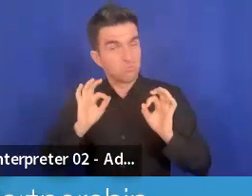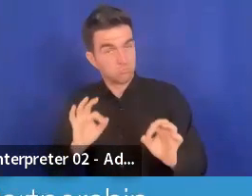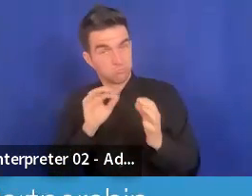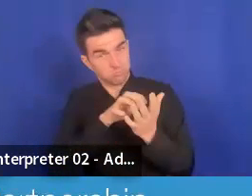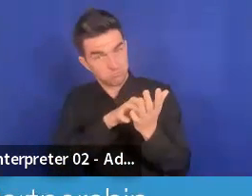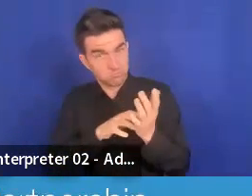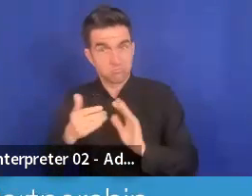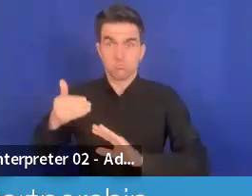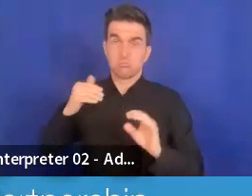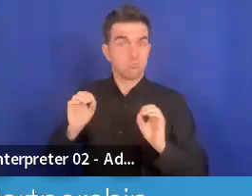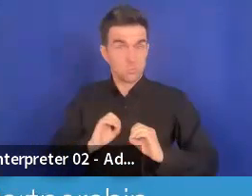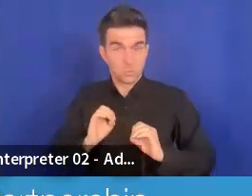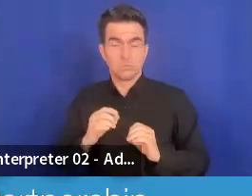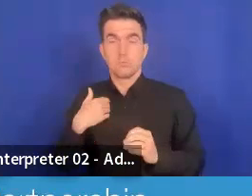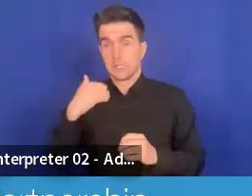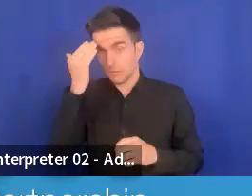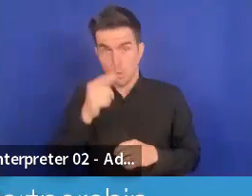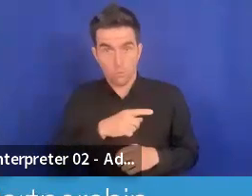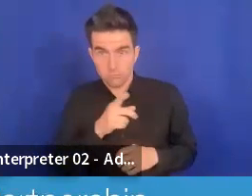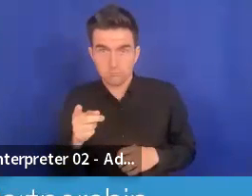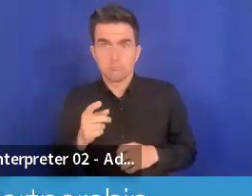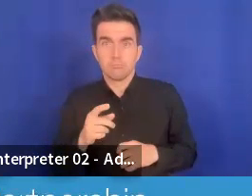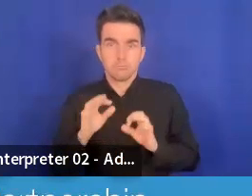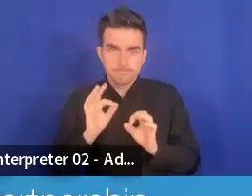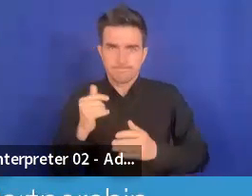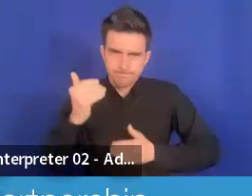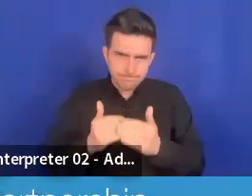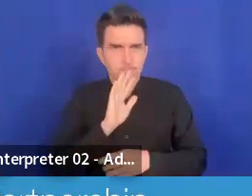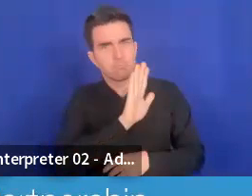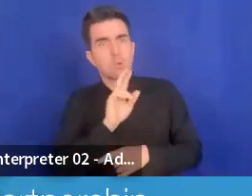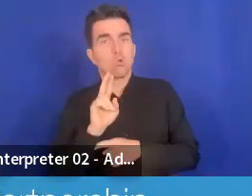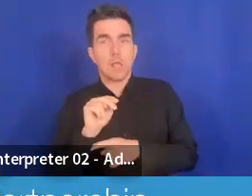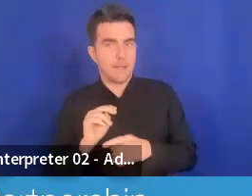Member States are negotiating on an agreement for them to look back to previous agreements